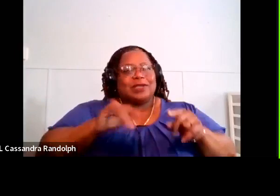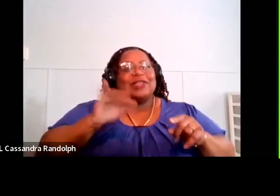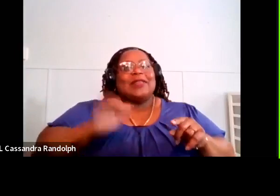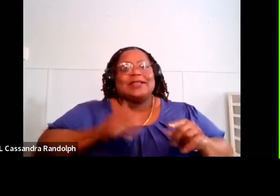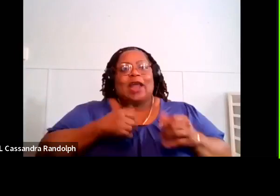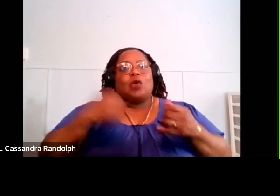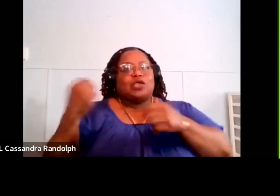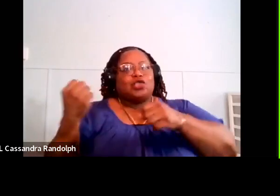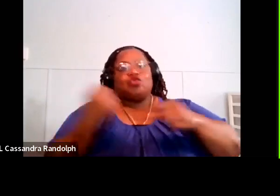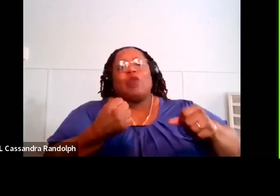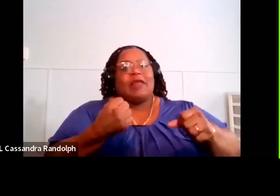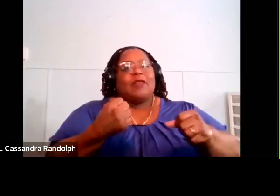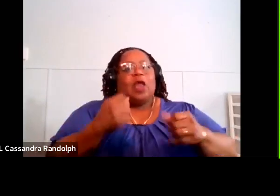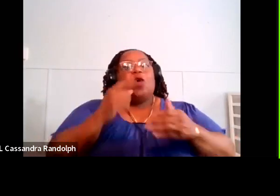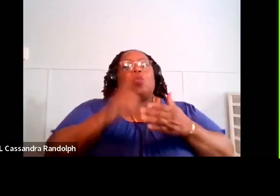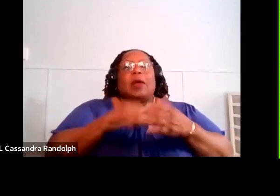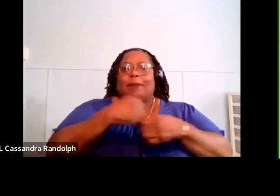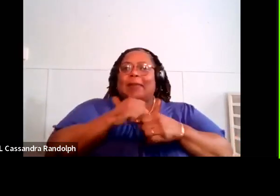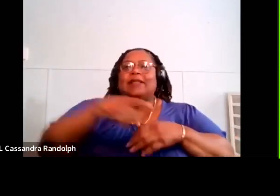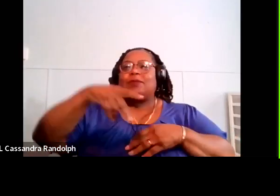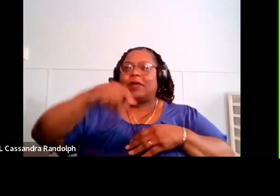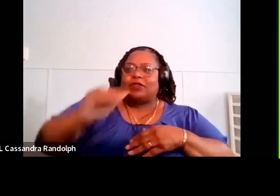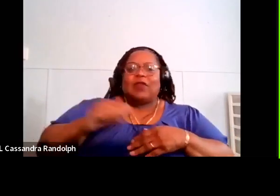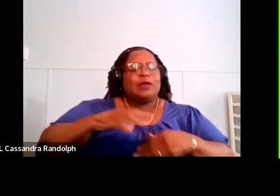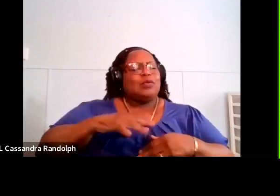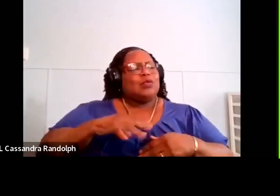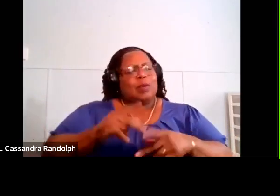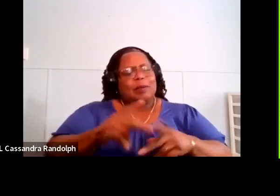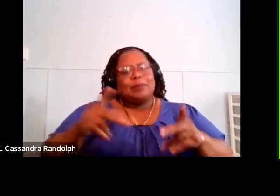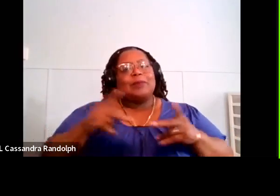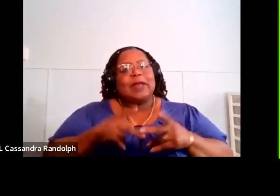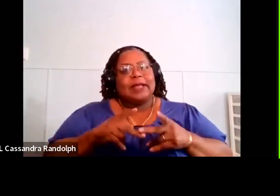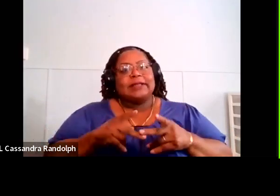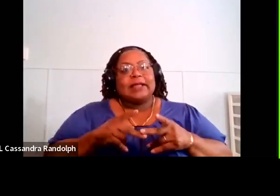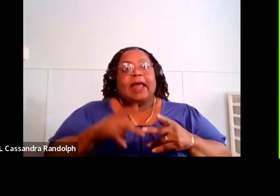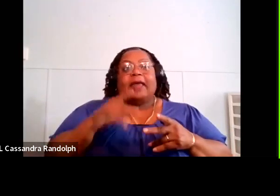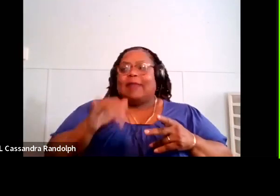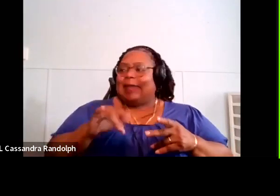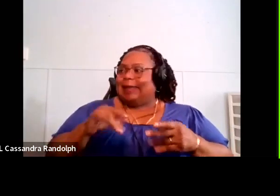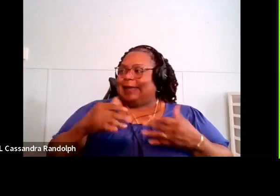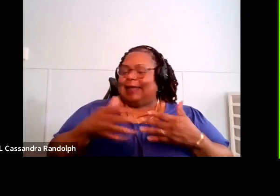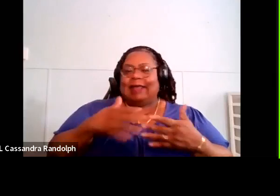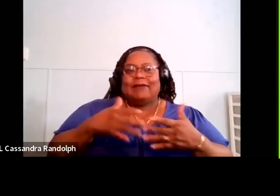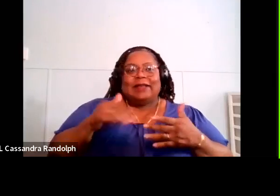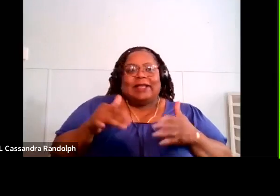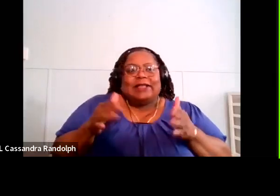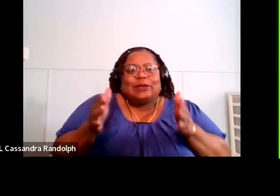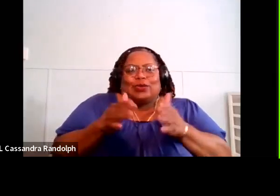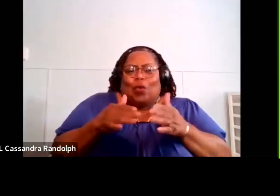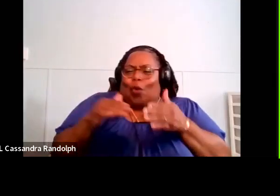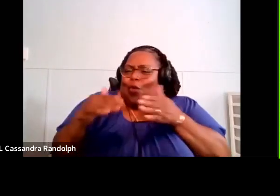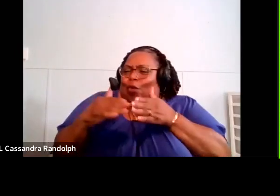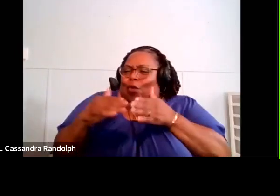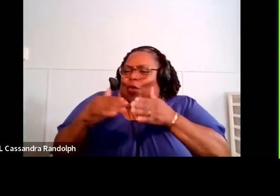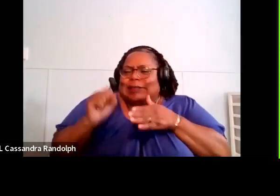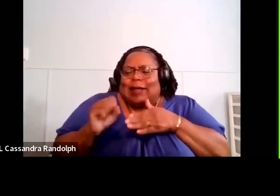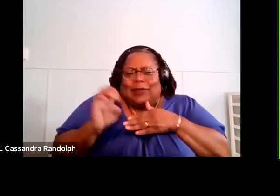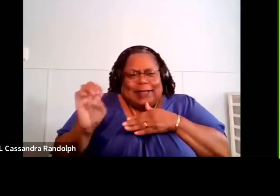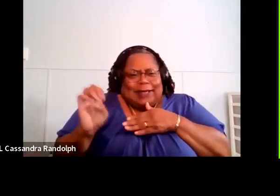the diverse Commonwealth that we have. I know it's like a saying a cliché but really our diversity is our strength we